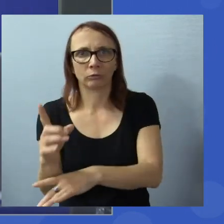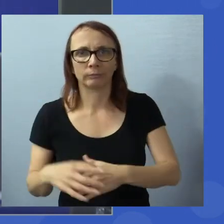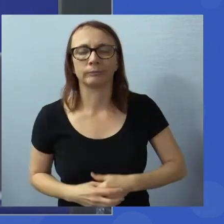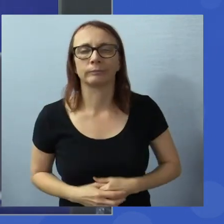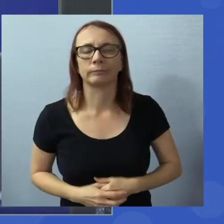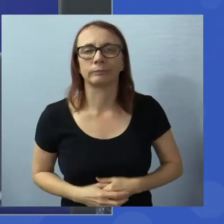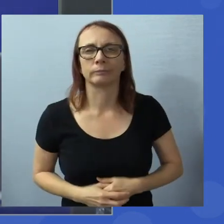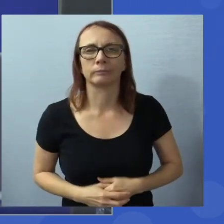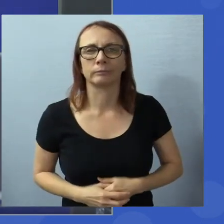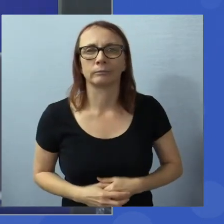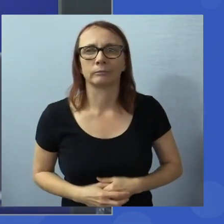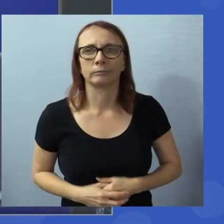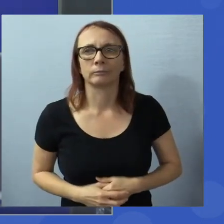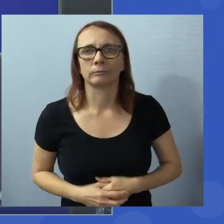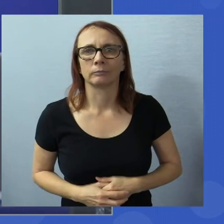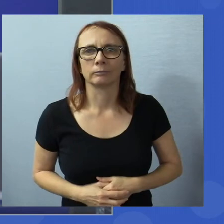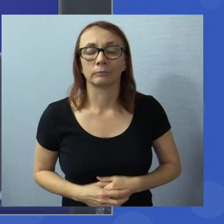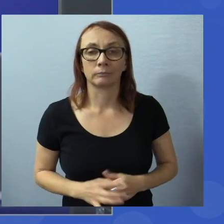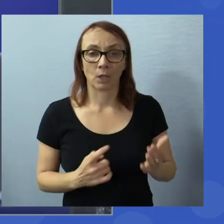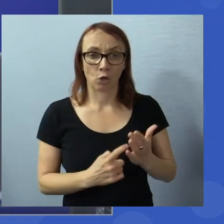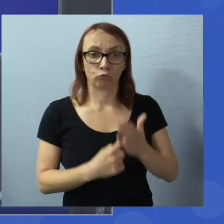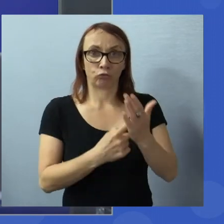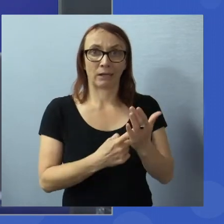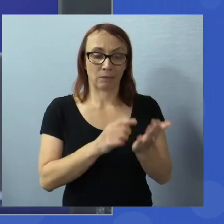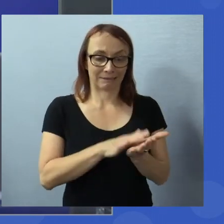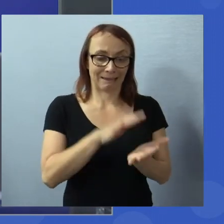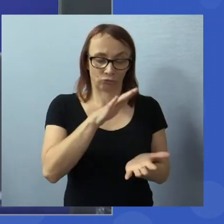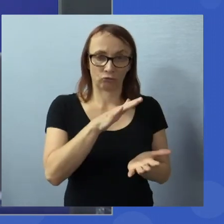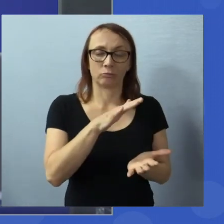we're going to take the recommendations that you're coming forwards with and